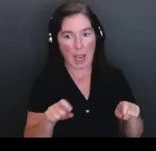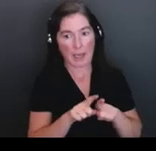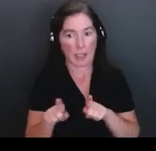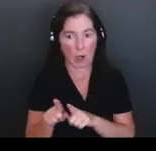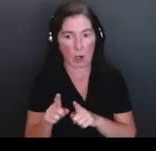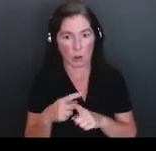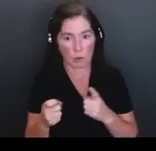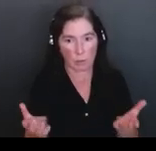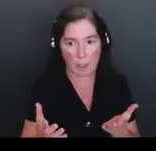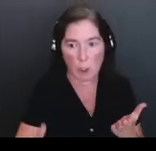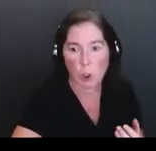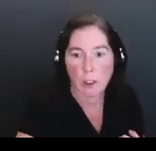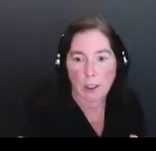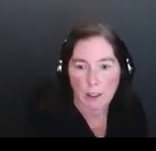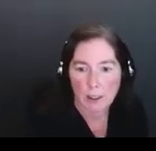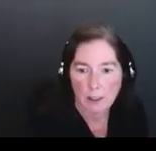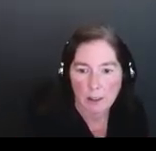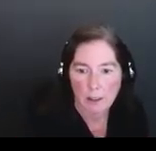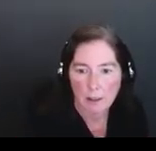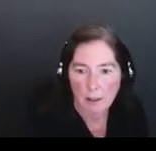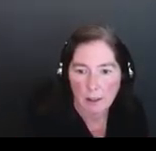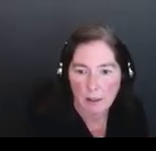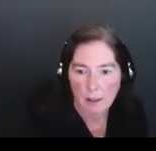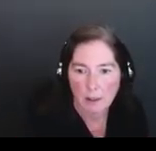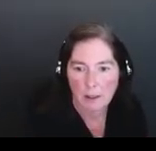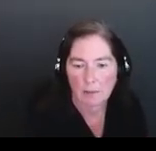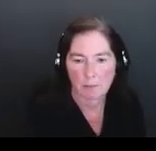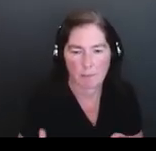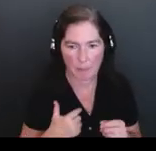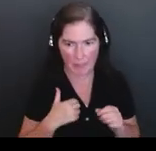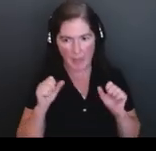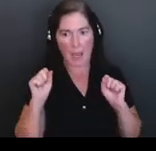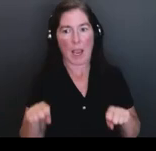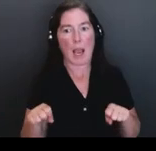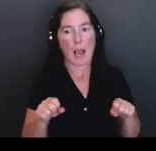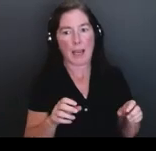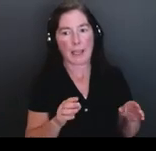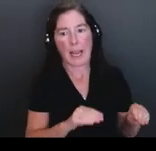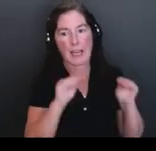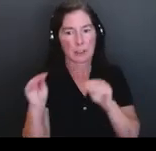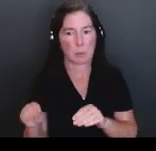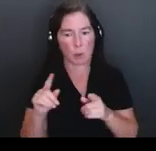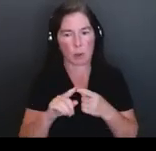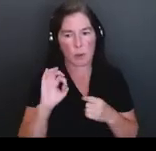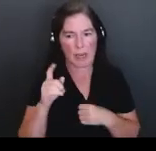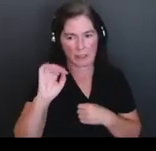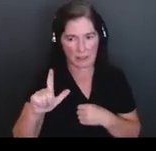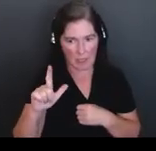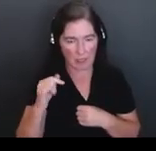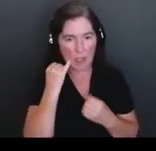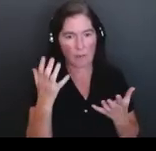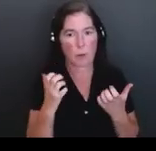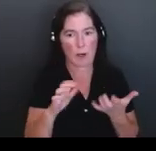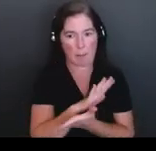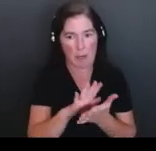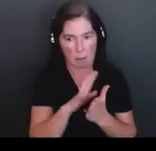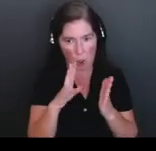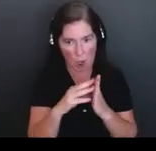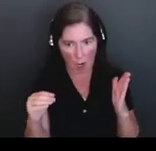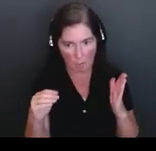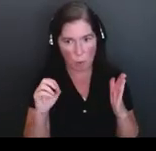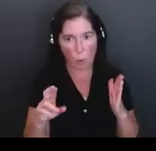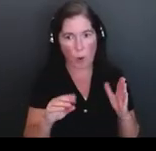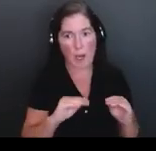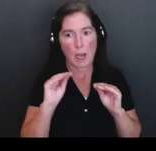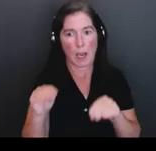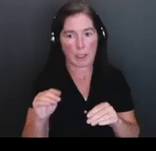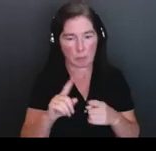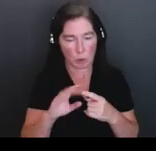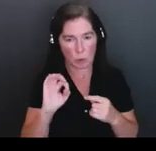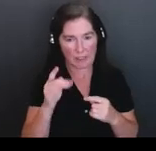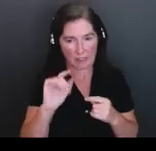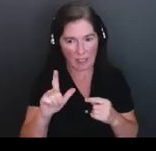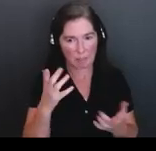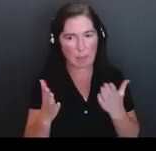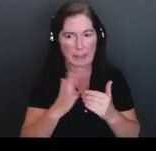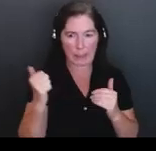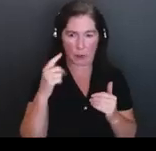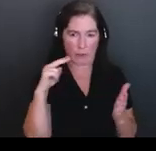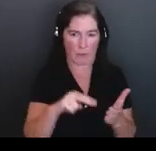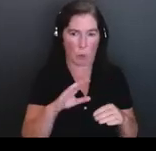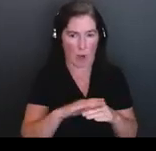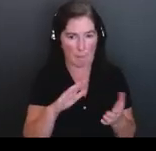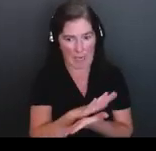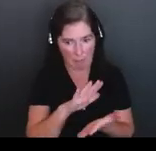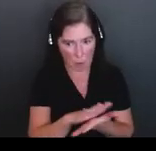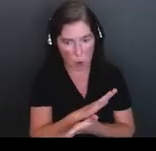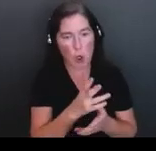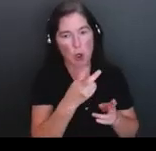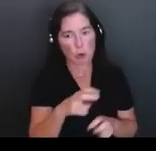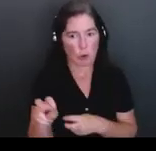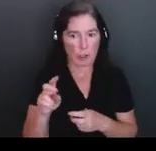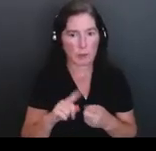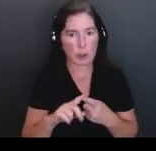So I go back. I'm going to go back using this back button within the assignment viewer.